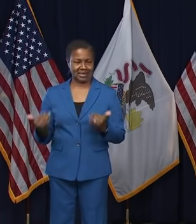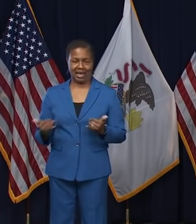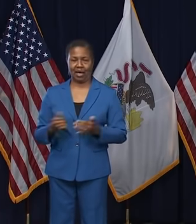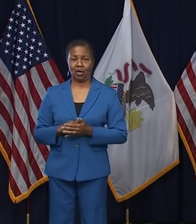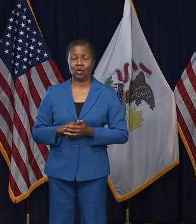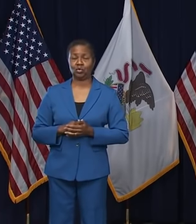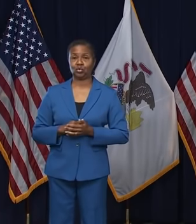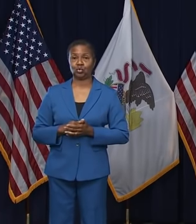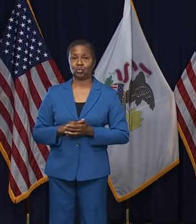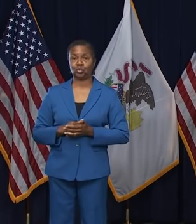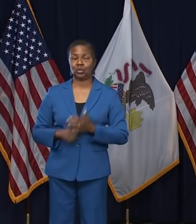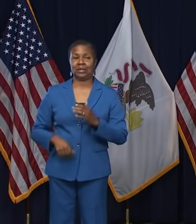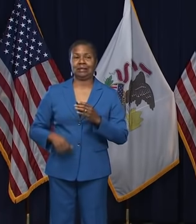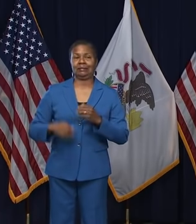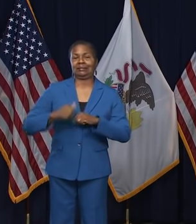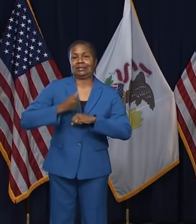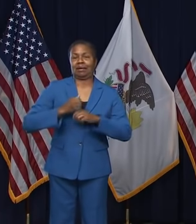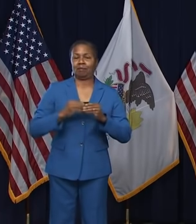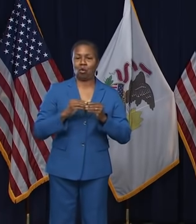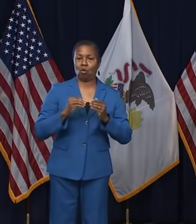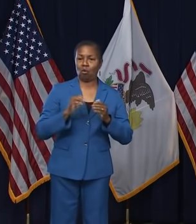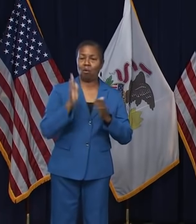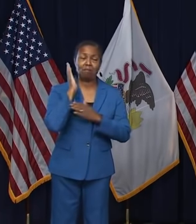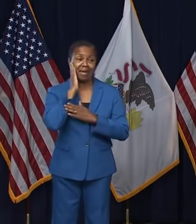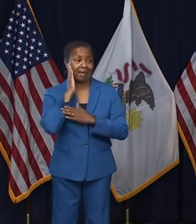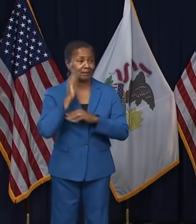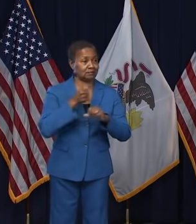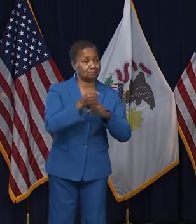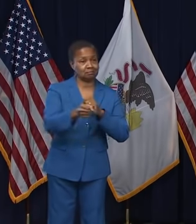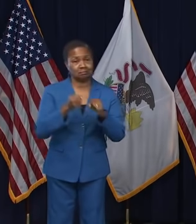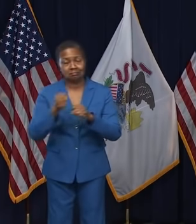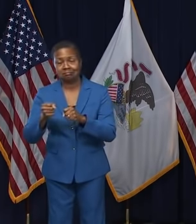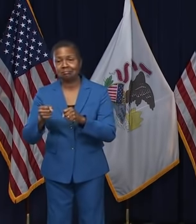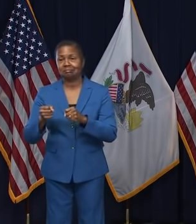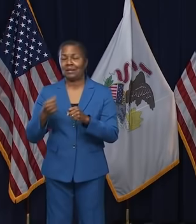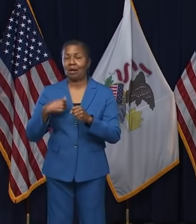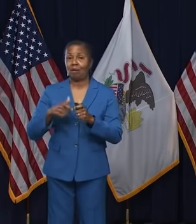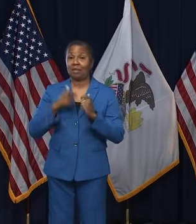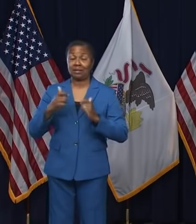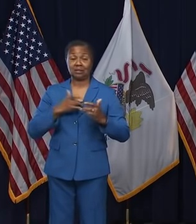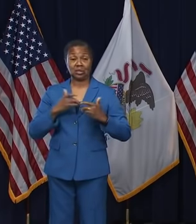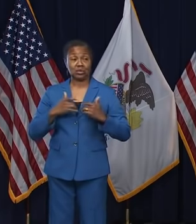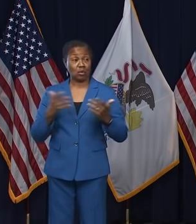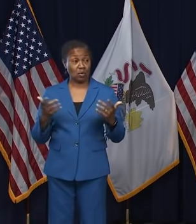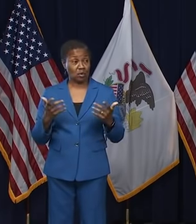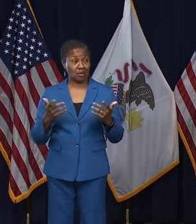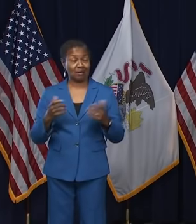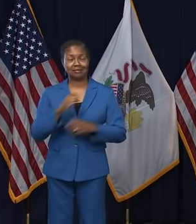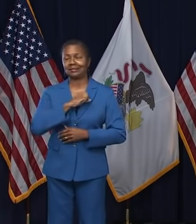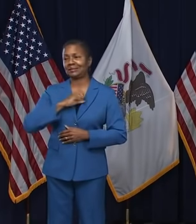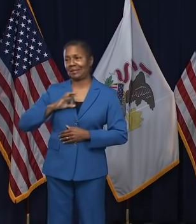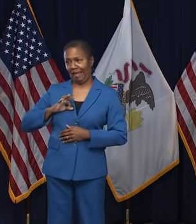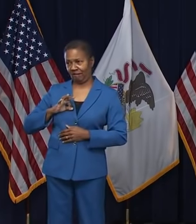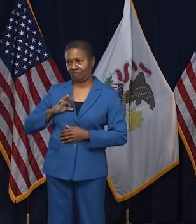answer is no word we don't currently have a plan to build